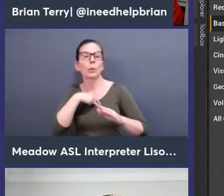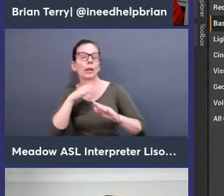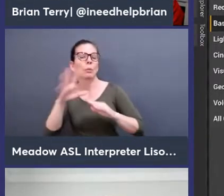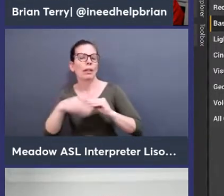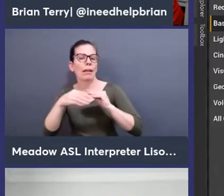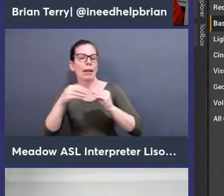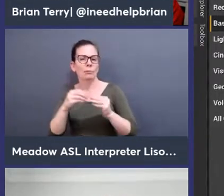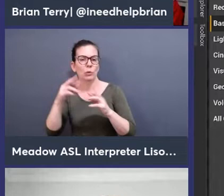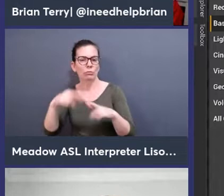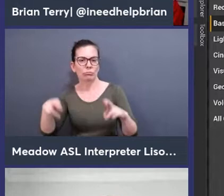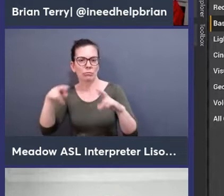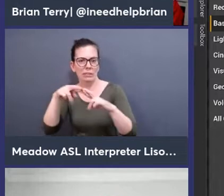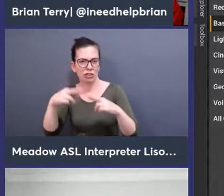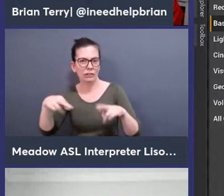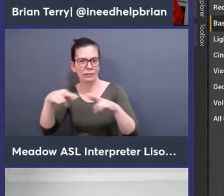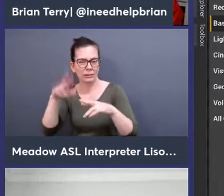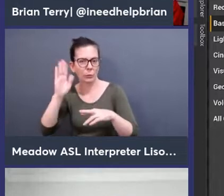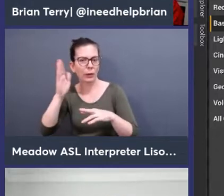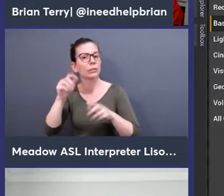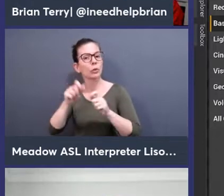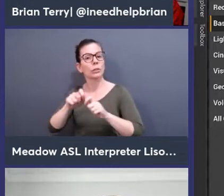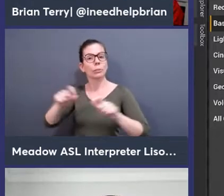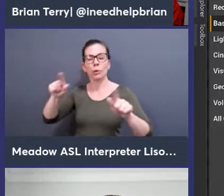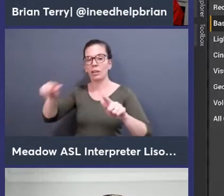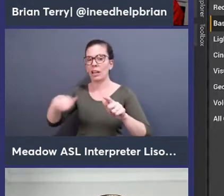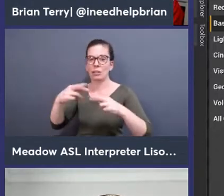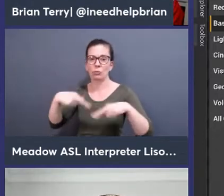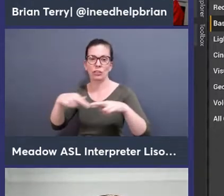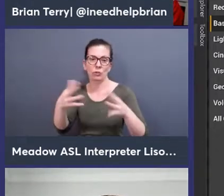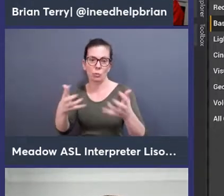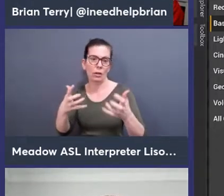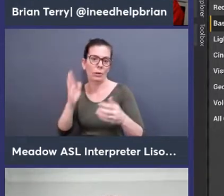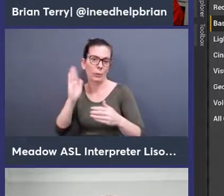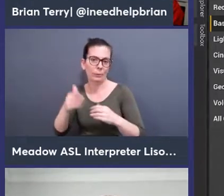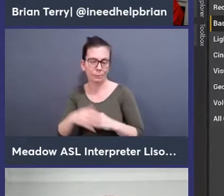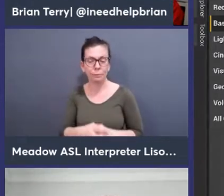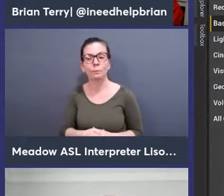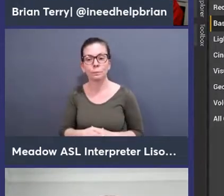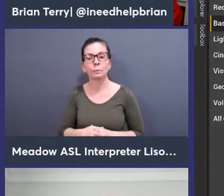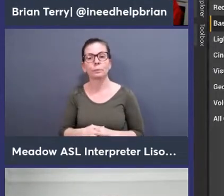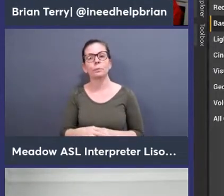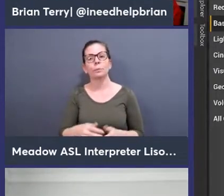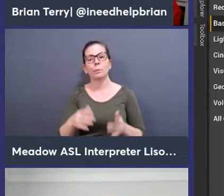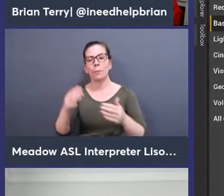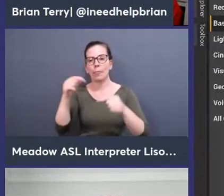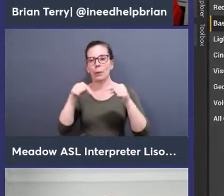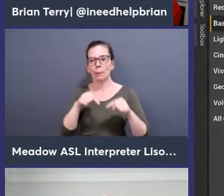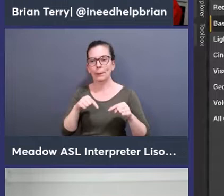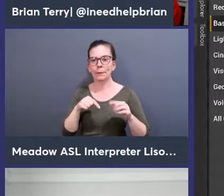so you can kind of like deploy to any region that you want. Okay, let's go back to this. We just submit that.